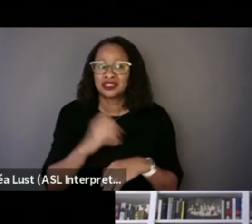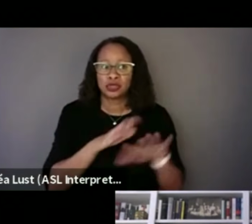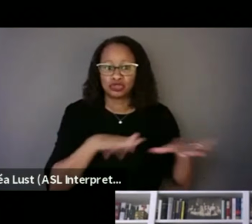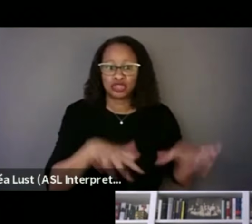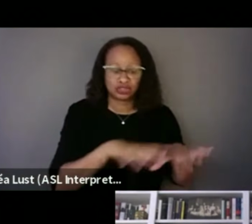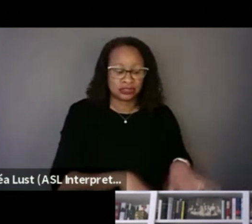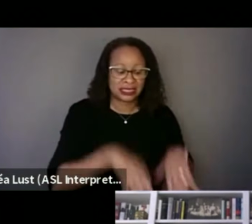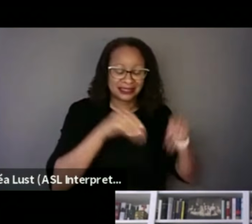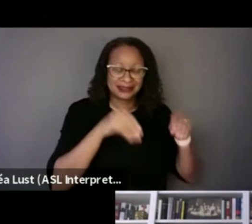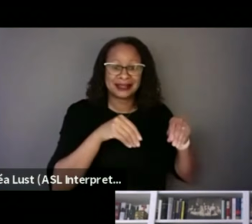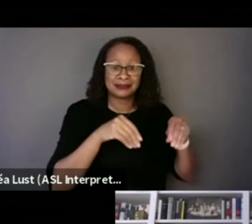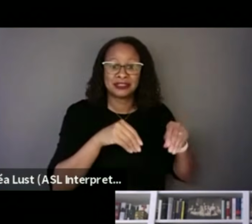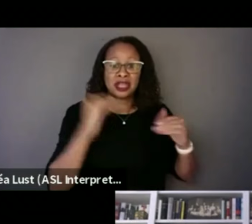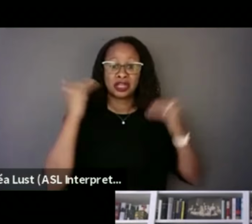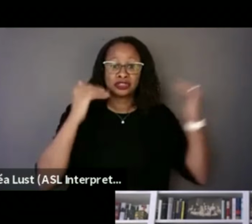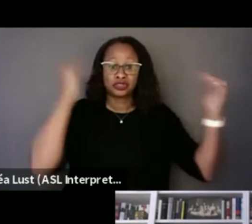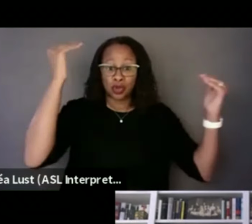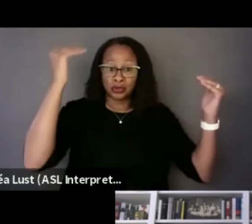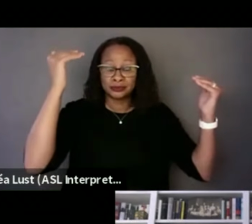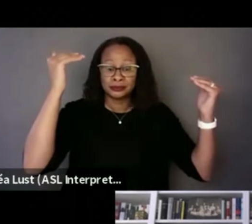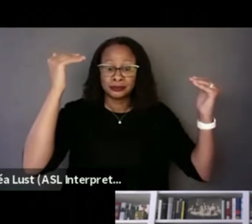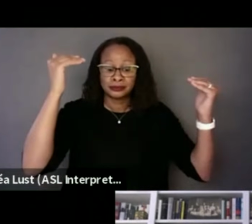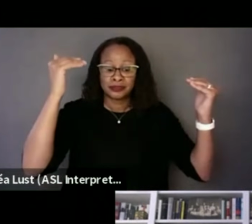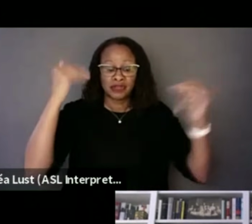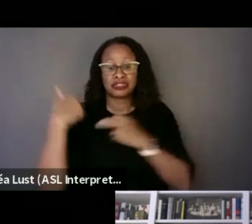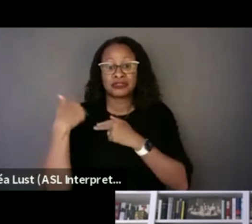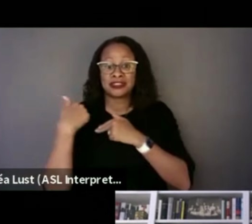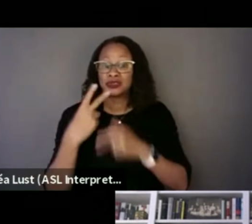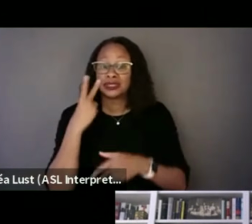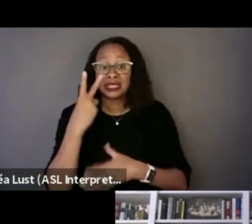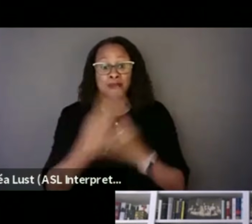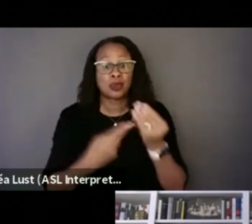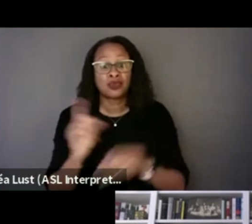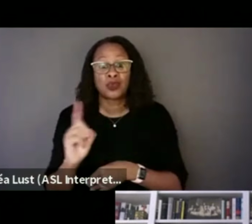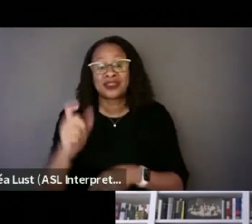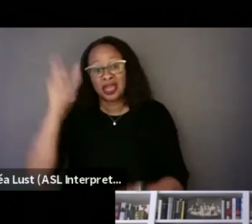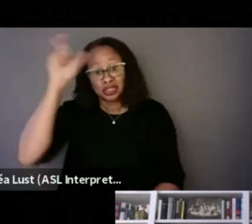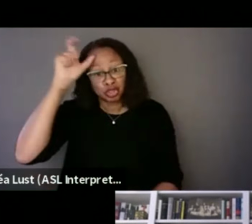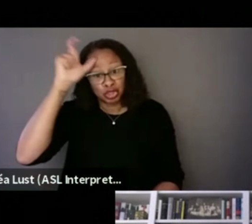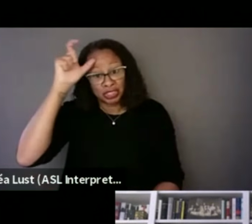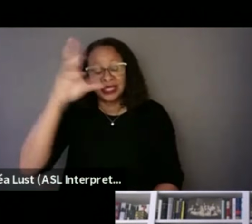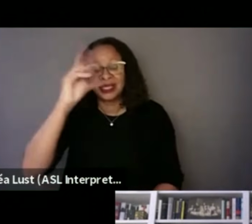which you see in both our Turkey and USA chapter. Or, just the like the gender norm flips that happens,